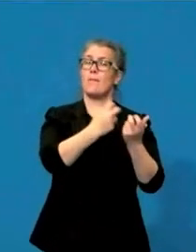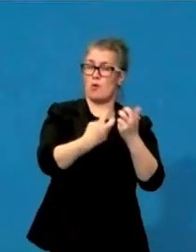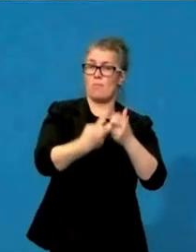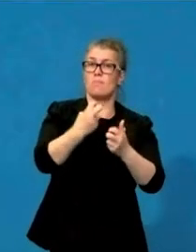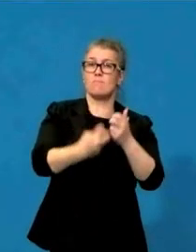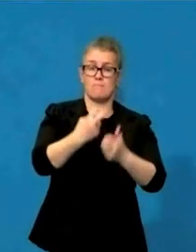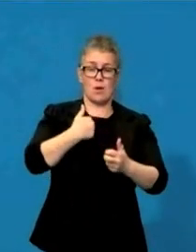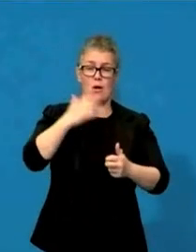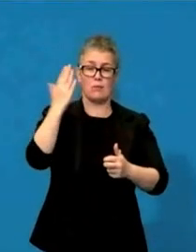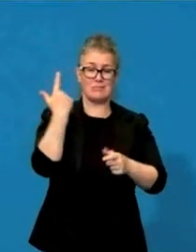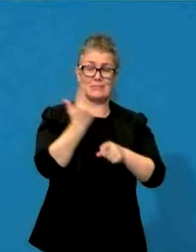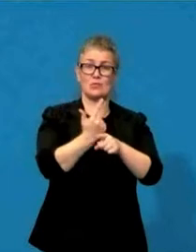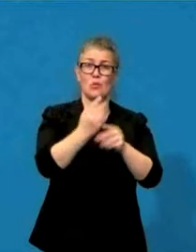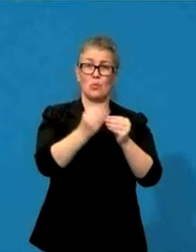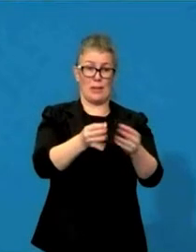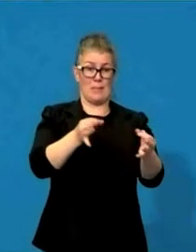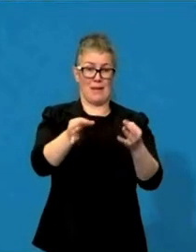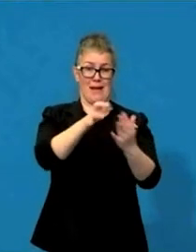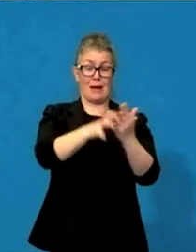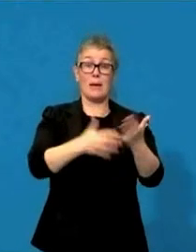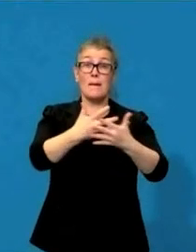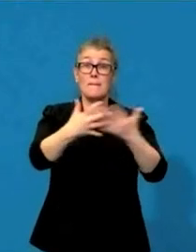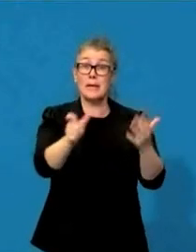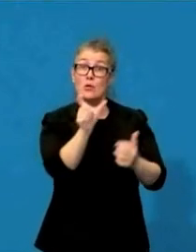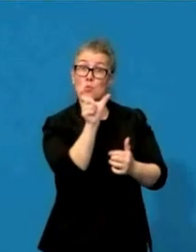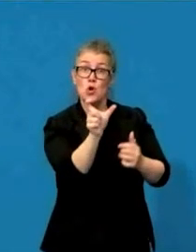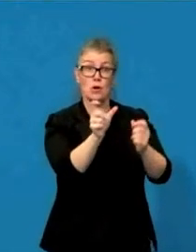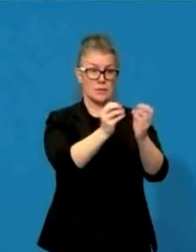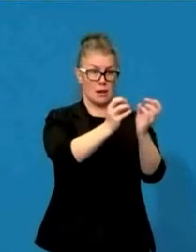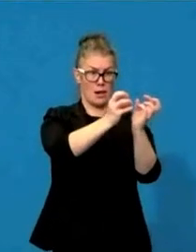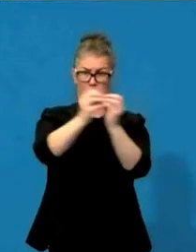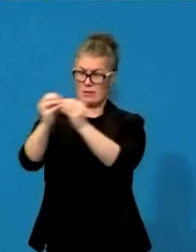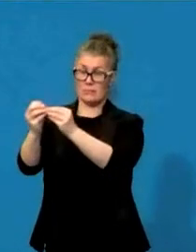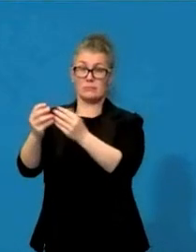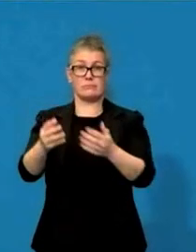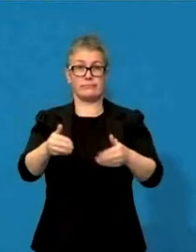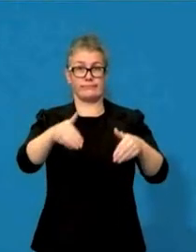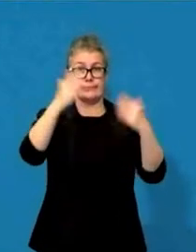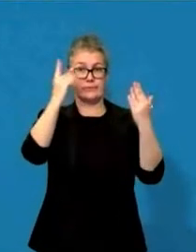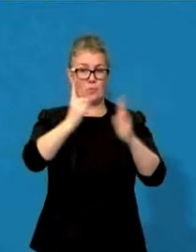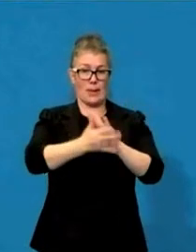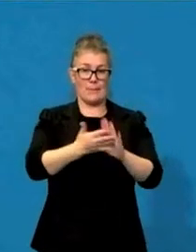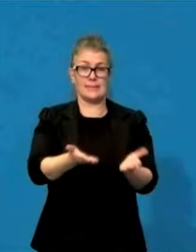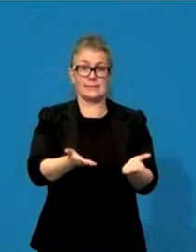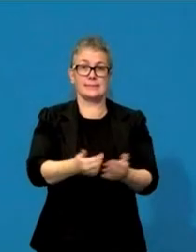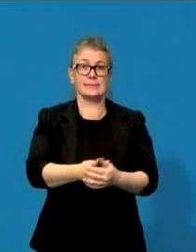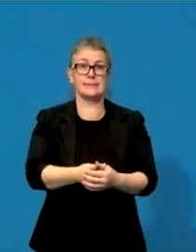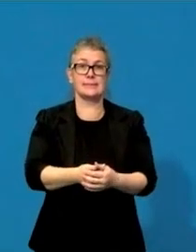plan, that these big words is really hard for us to understand. Okay. I understand that.